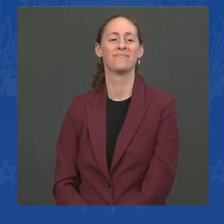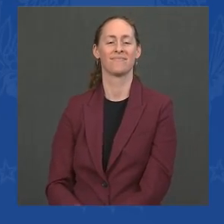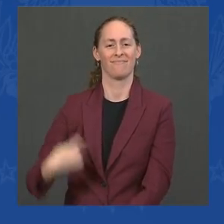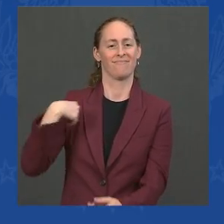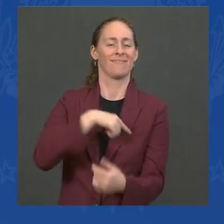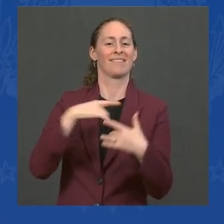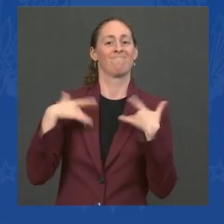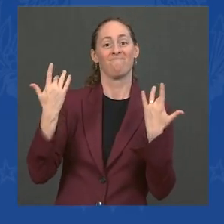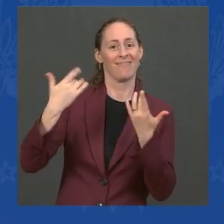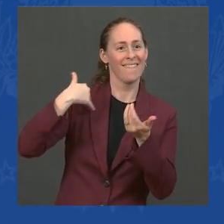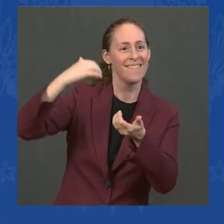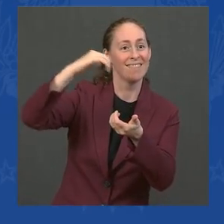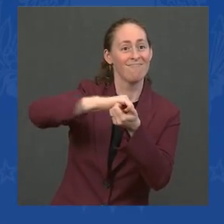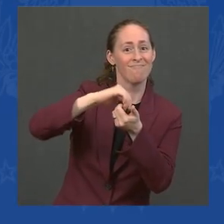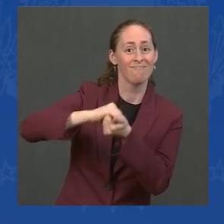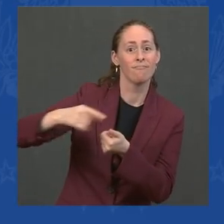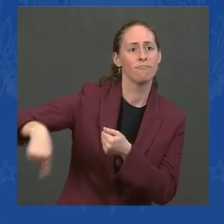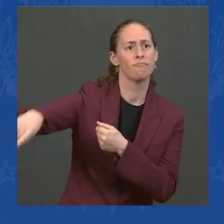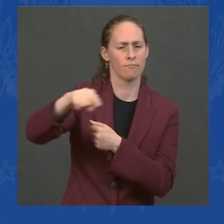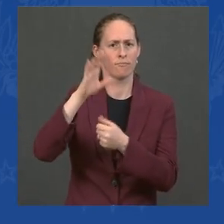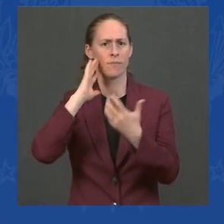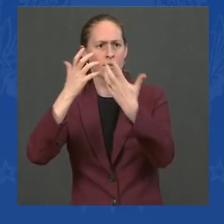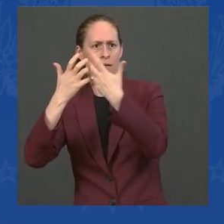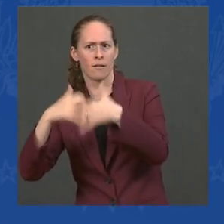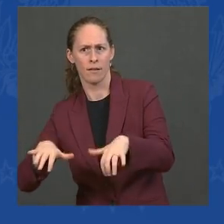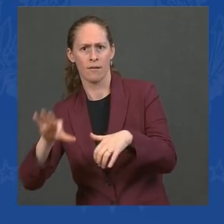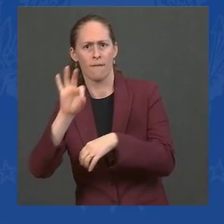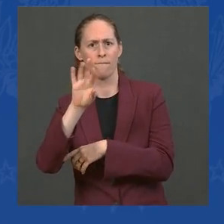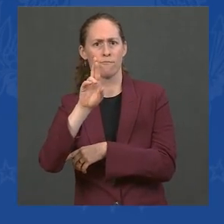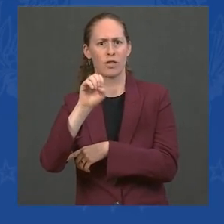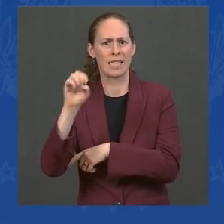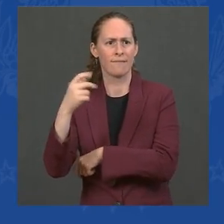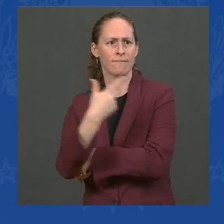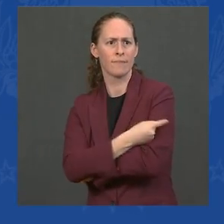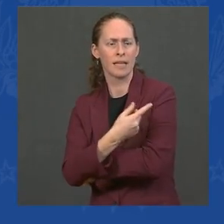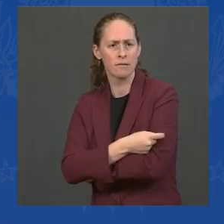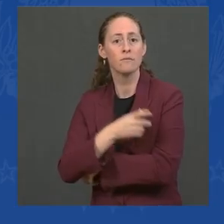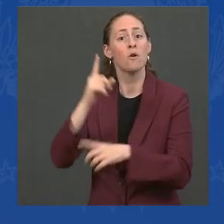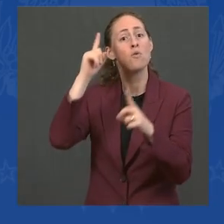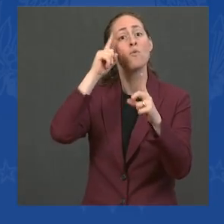that will restore normalcy to our communities, our lives, and most crucially allow us